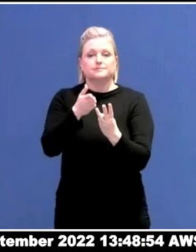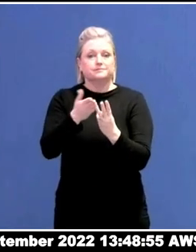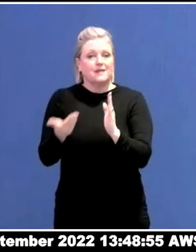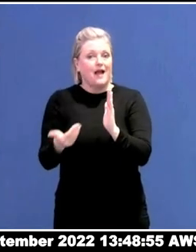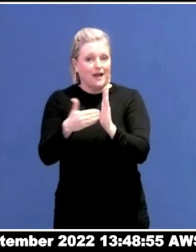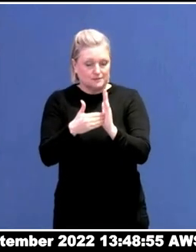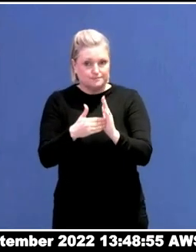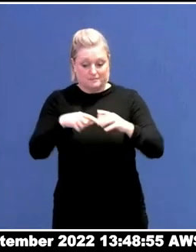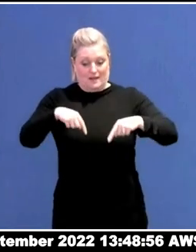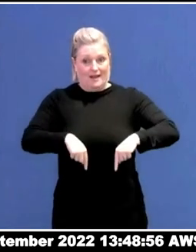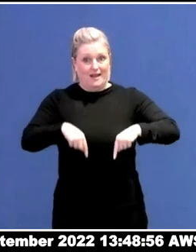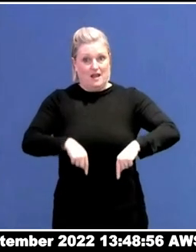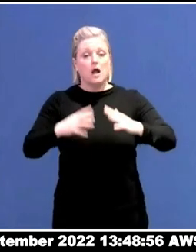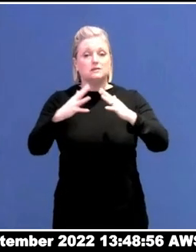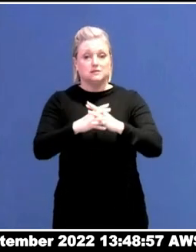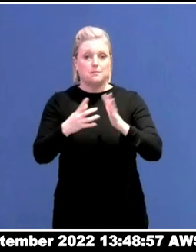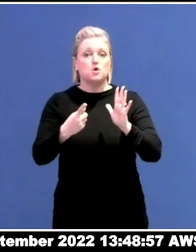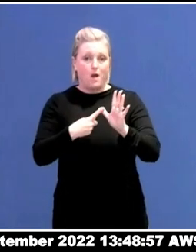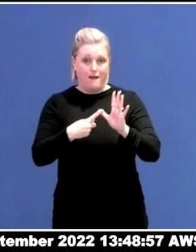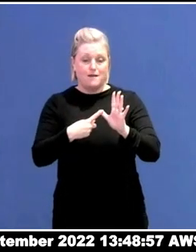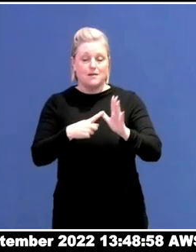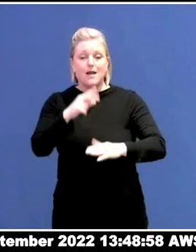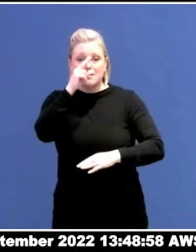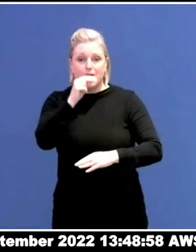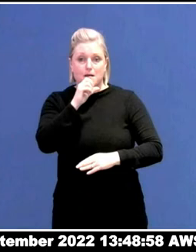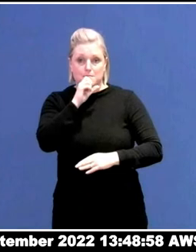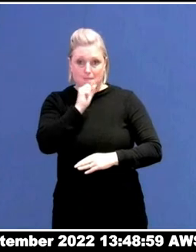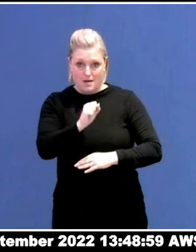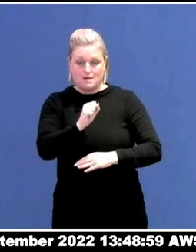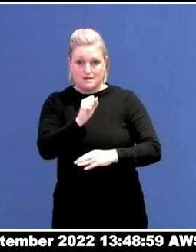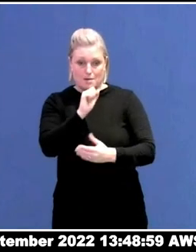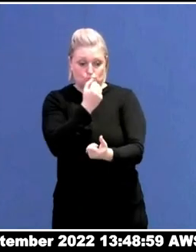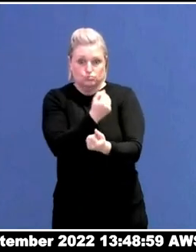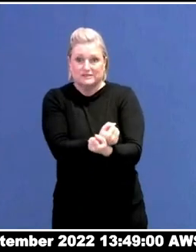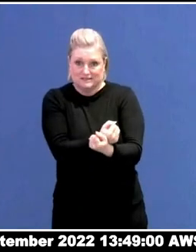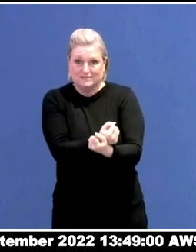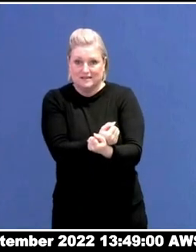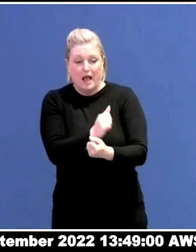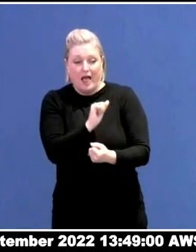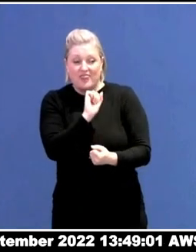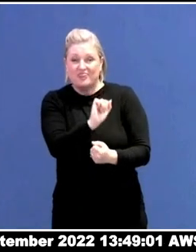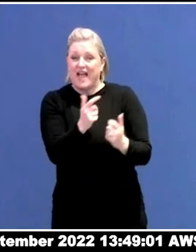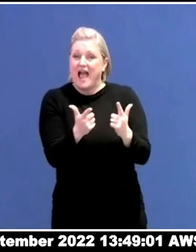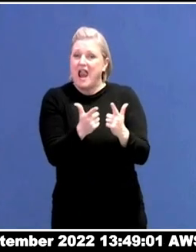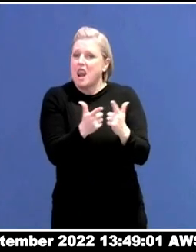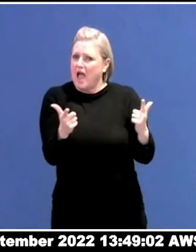in WA today who speak an Aboriginal dialect that no one in Perth understands. Certainly no one in Banksia Hill.